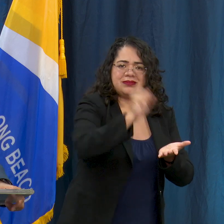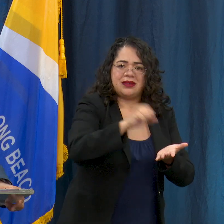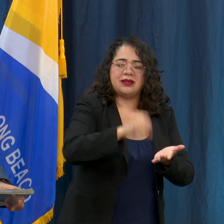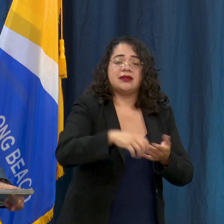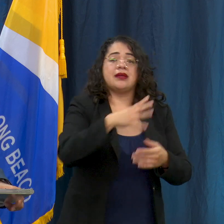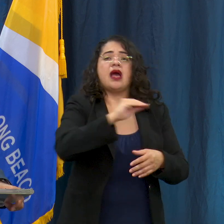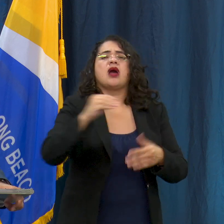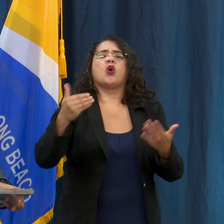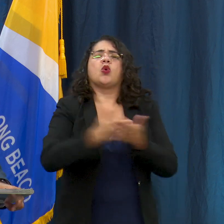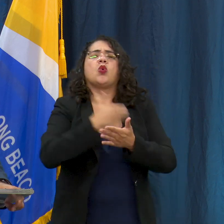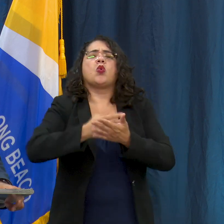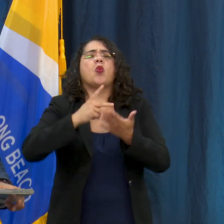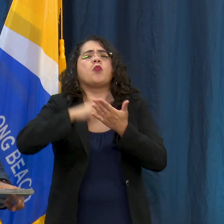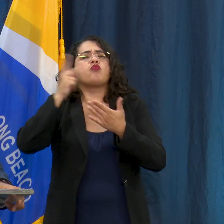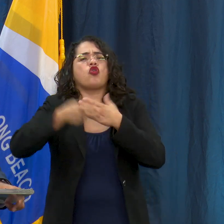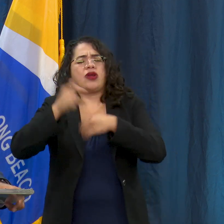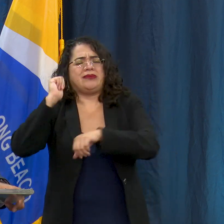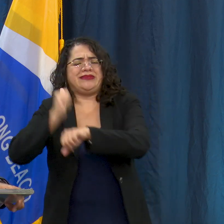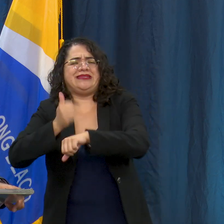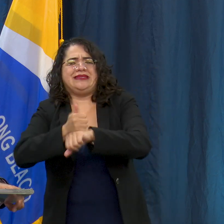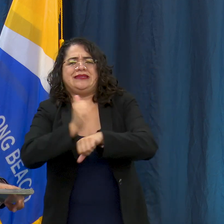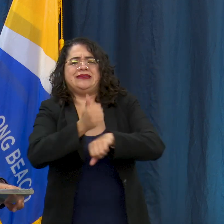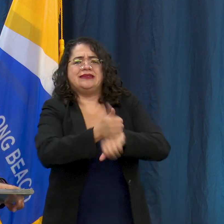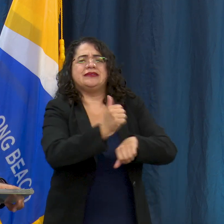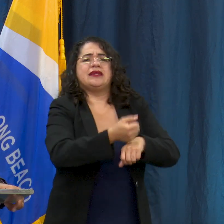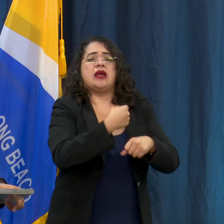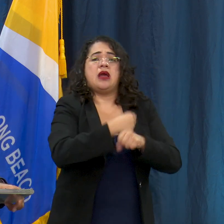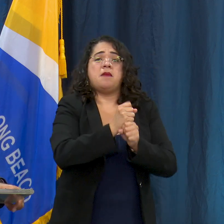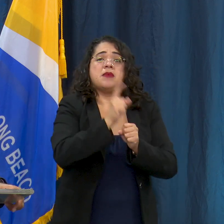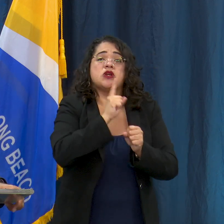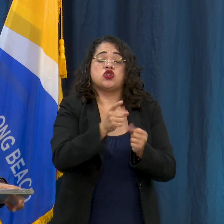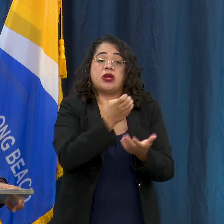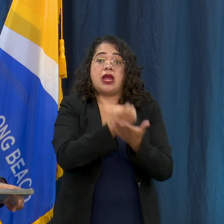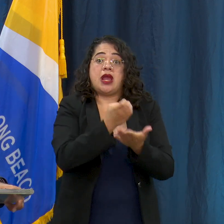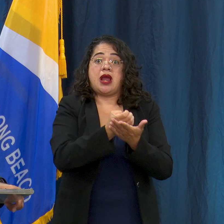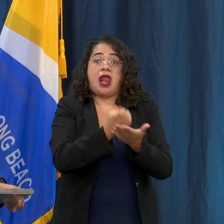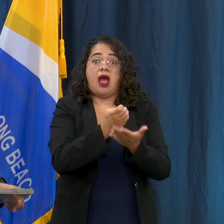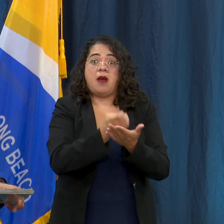next few weeks and months ahead to ensure that the economic impact